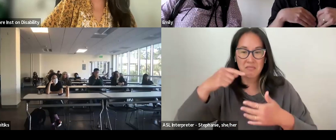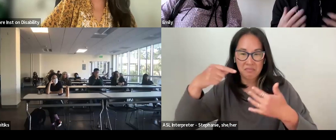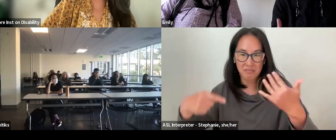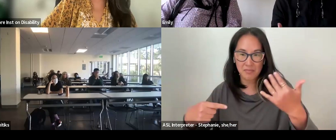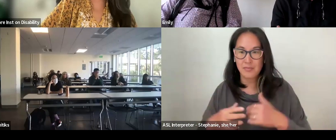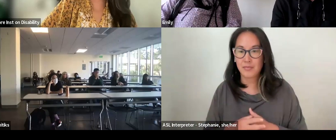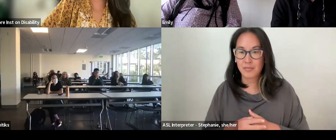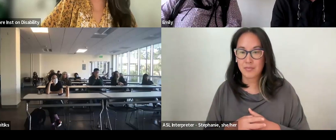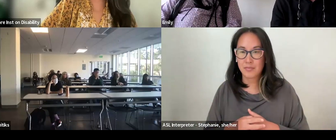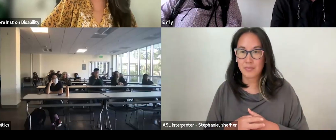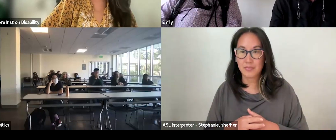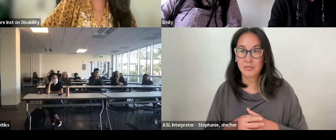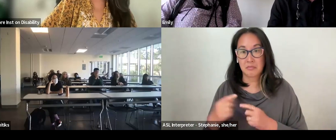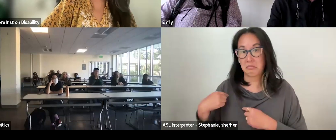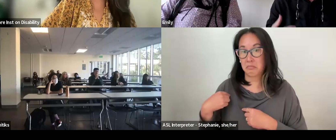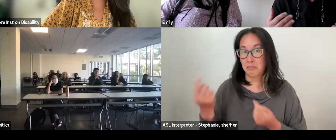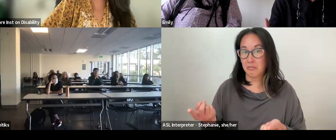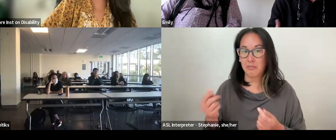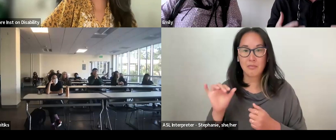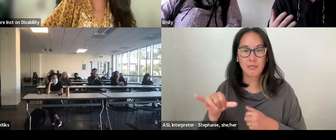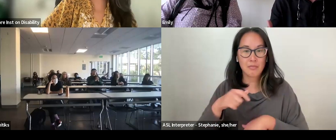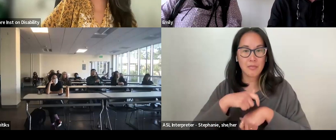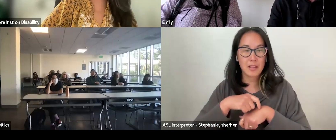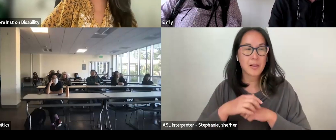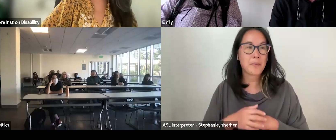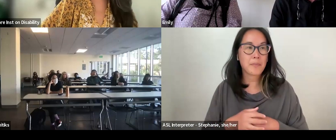Since that time, the sort of locus of power